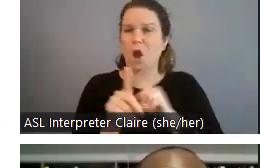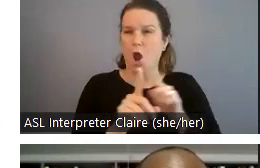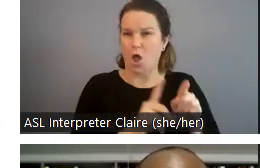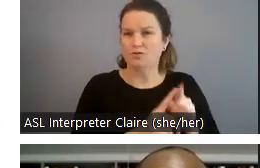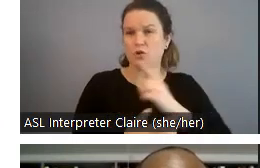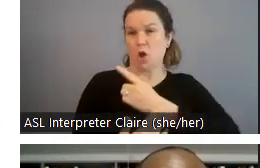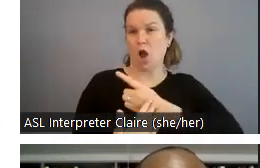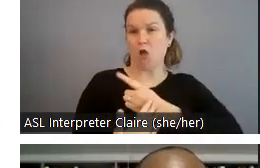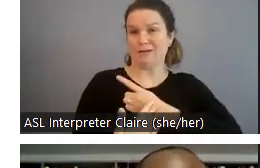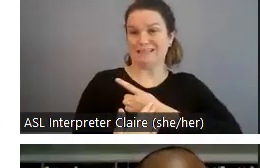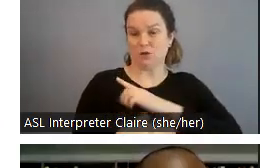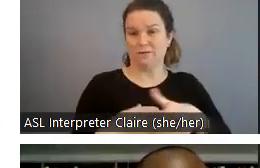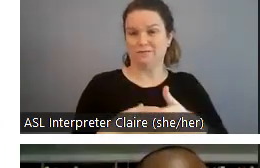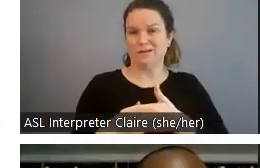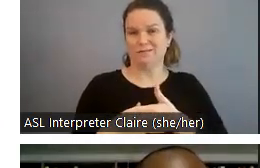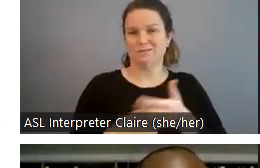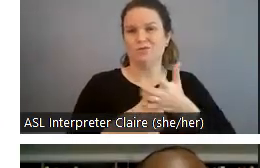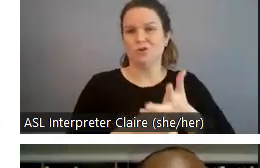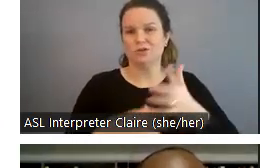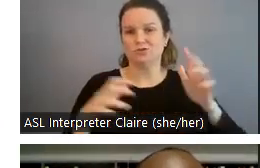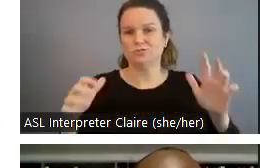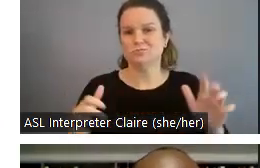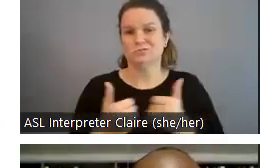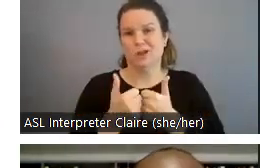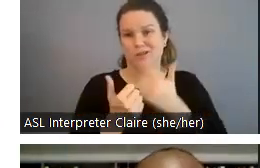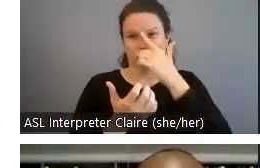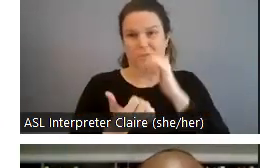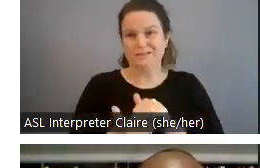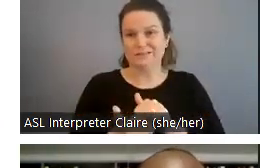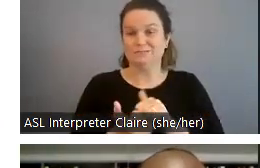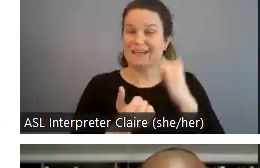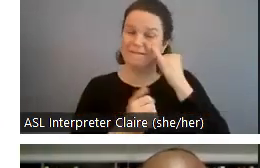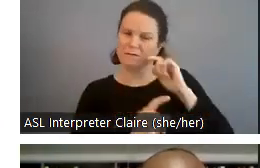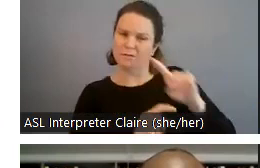racing at night, which is leading to difficulty falling asleep.